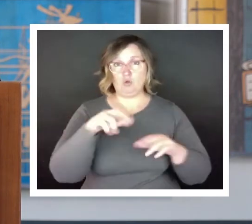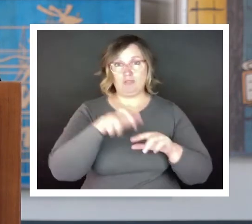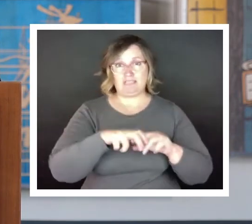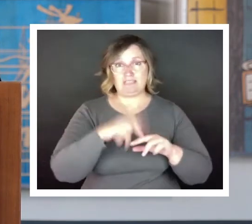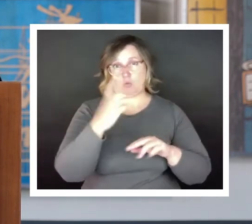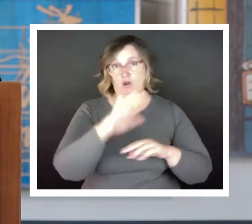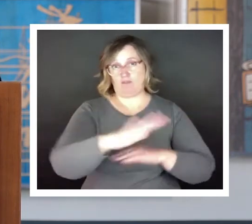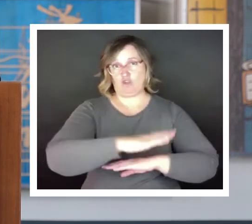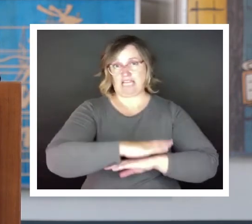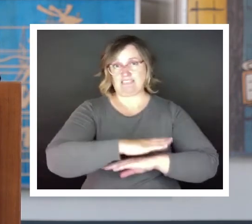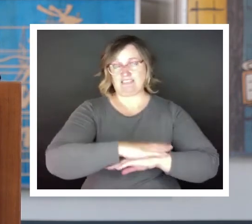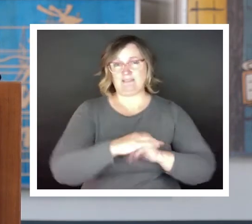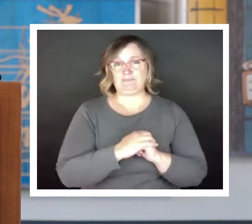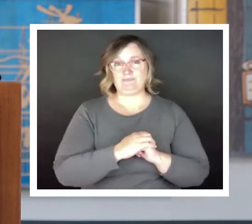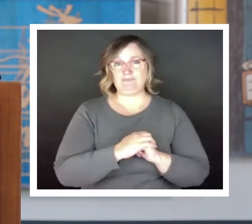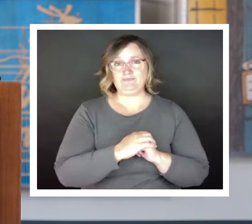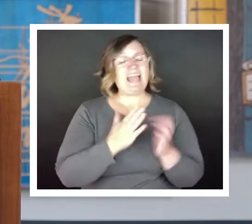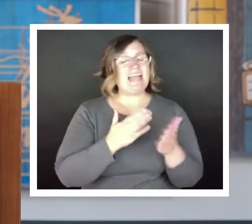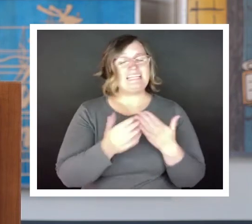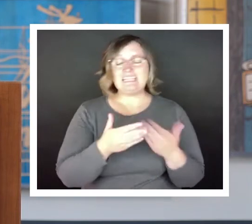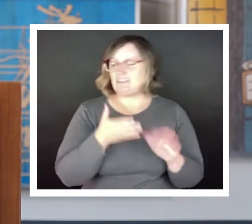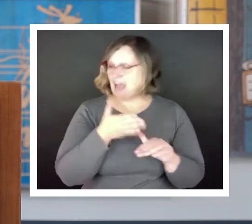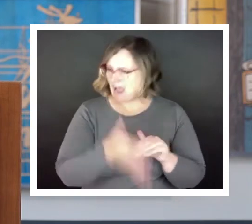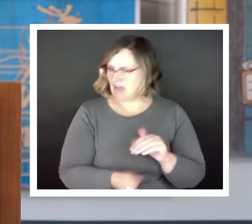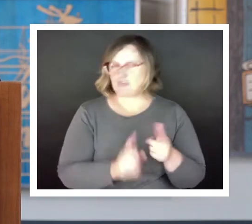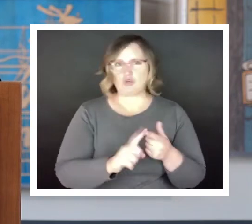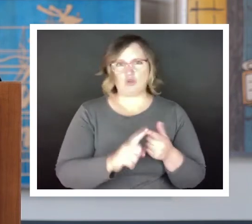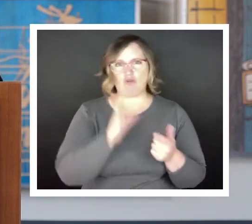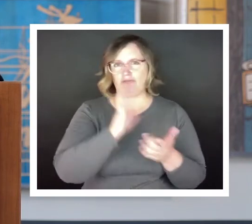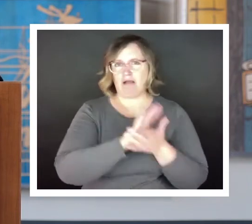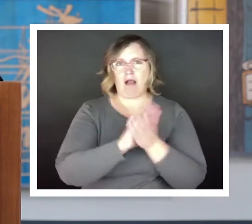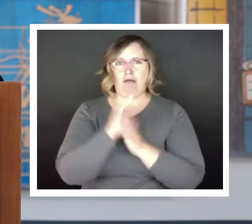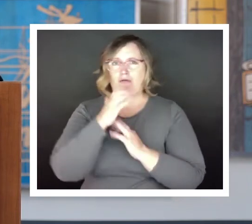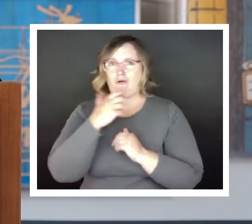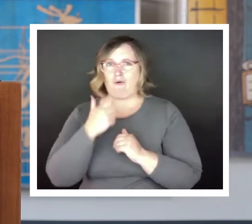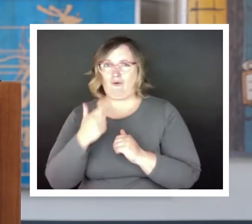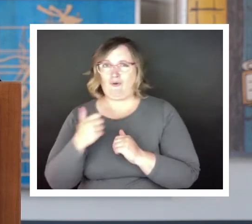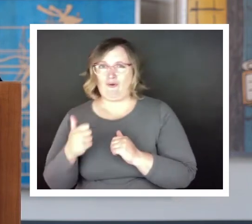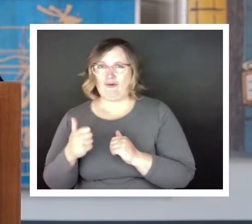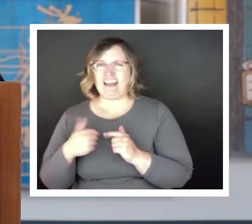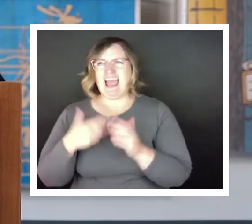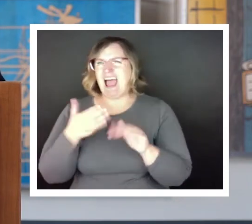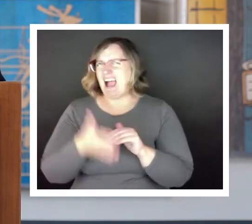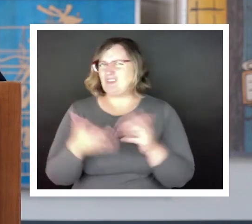And even after you have reached a ripe old age, even after you've retired and your teaching days